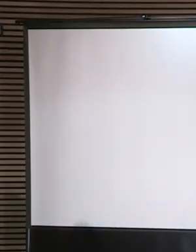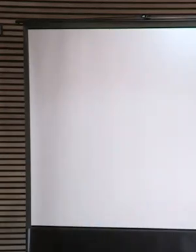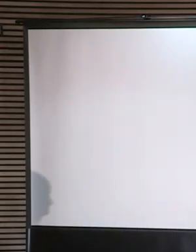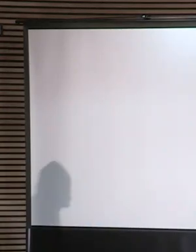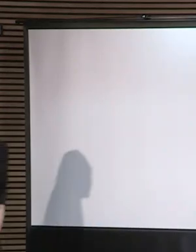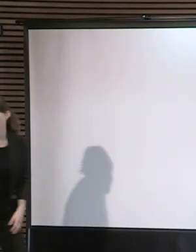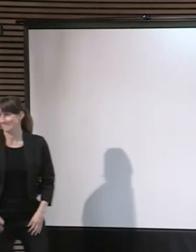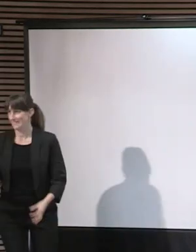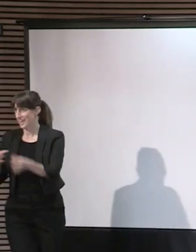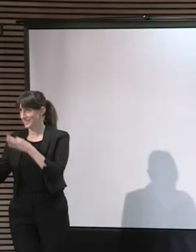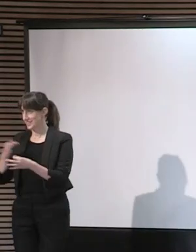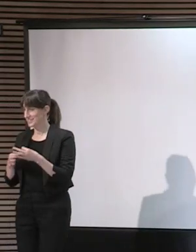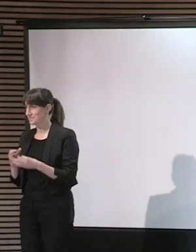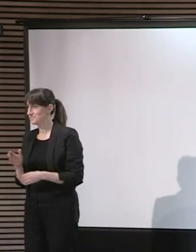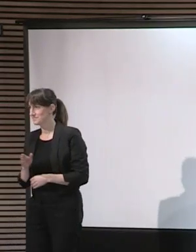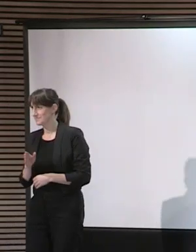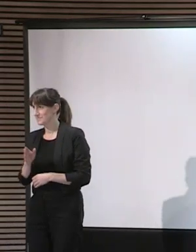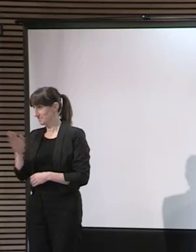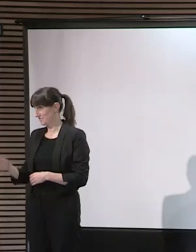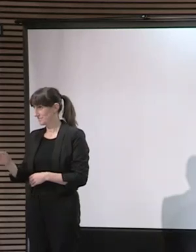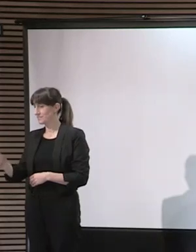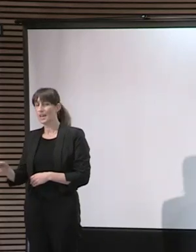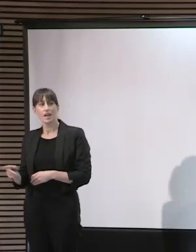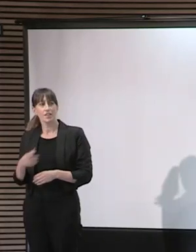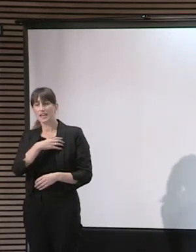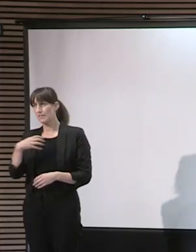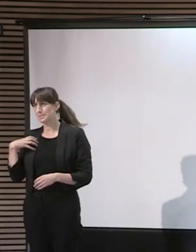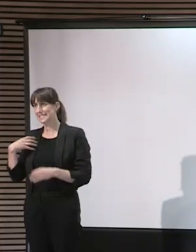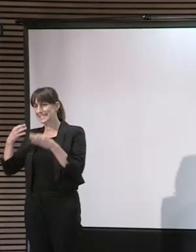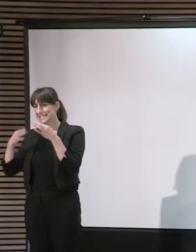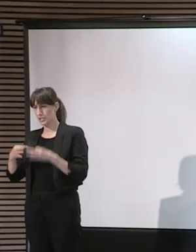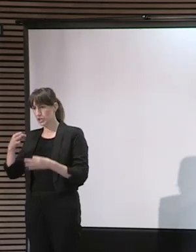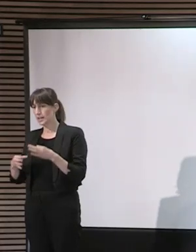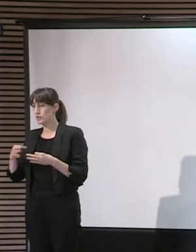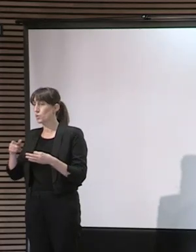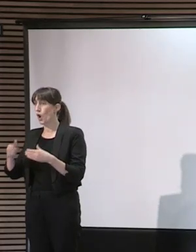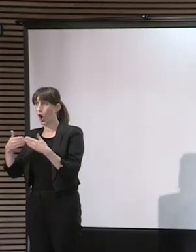We still need to be able to contact-trace. I'll come to